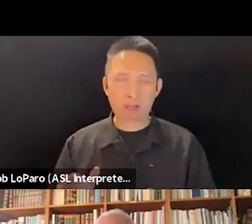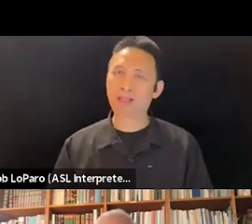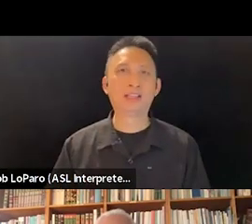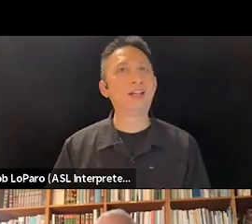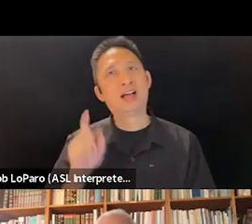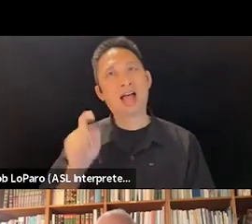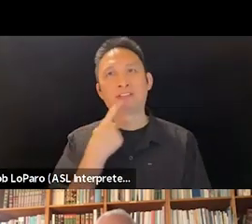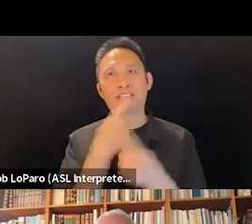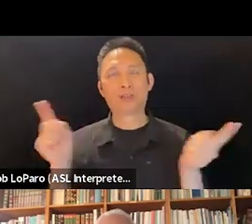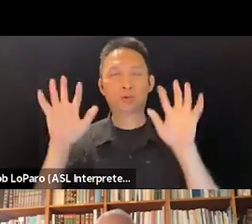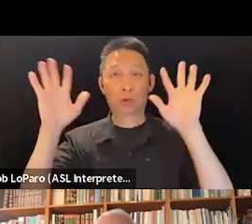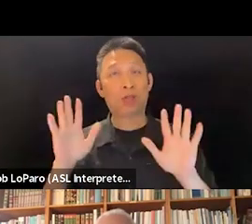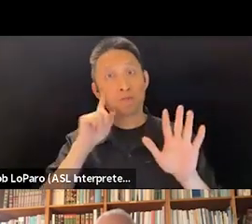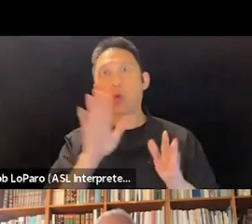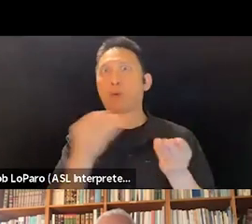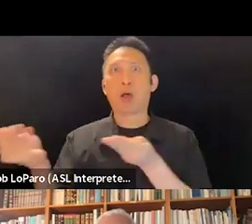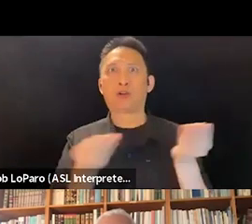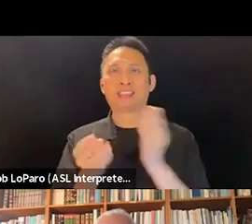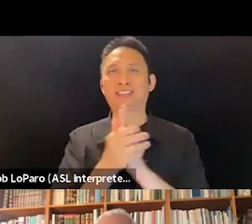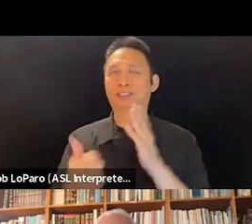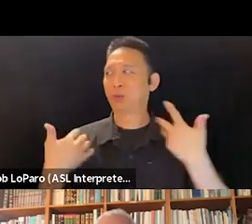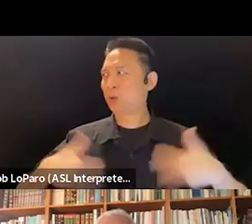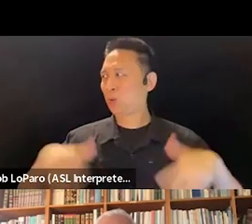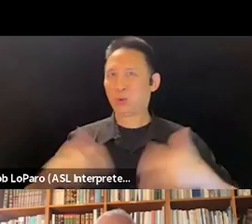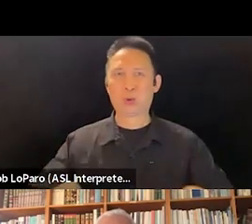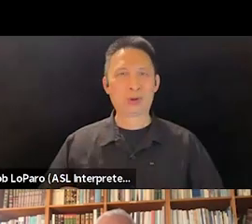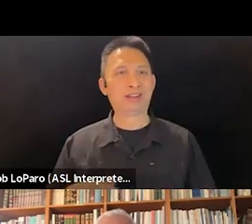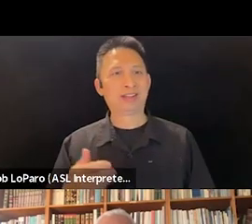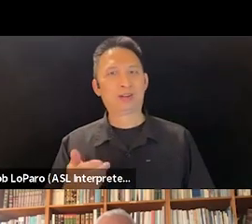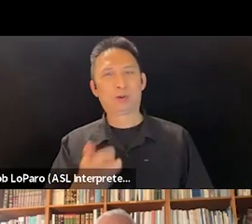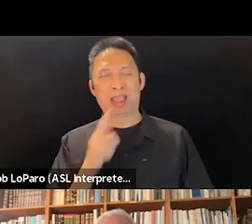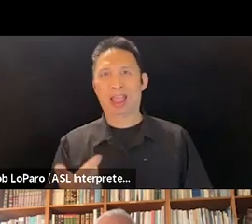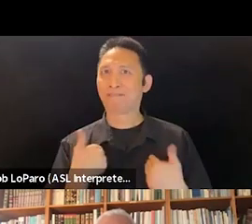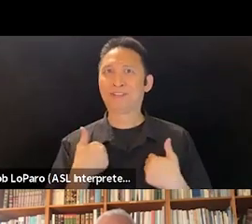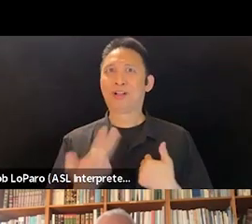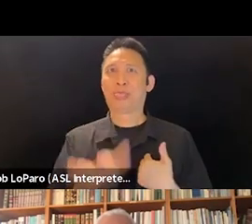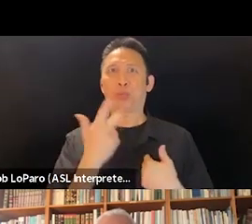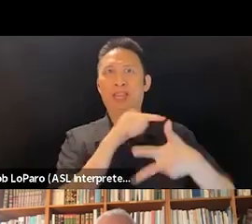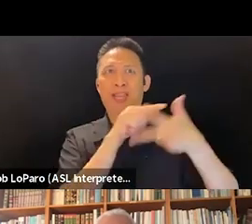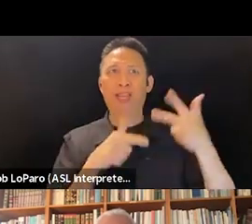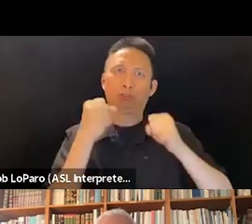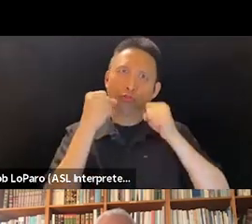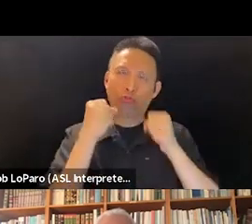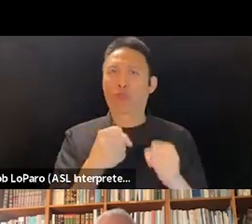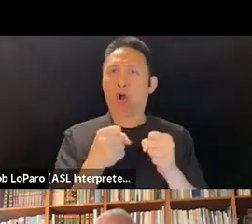for your moderation skills. I feel like we have like three titans in a room and you were able to just hold all of the questions